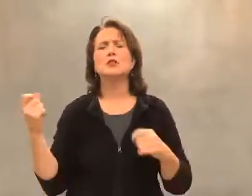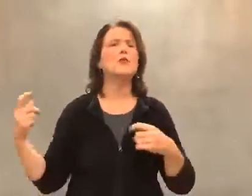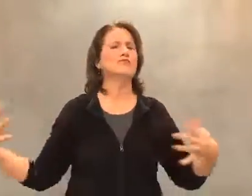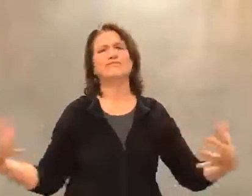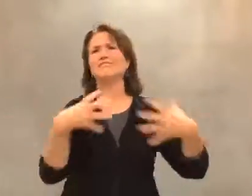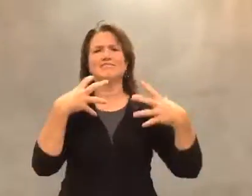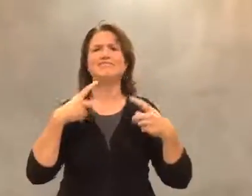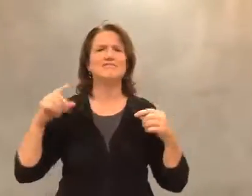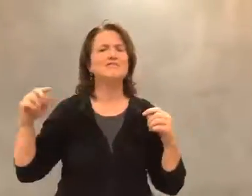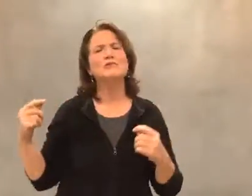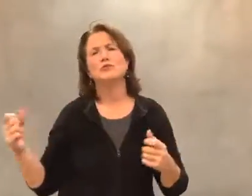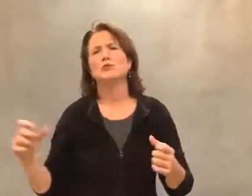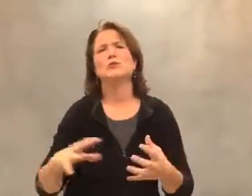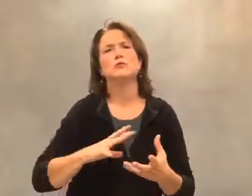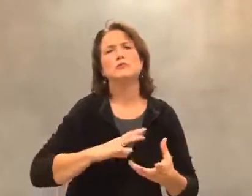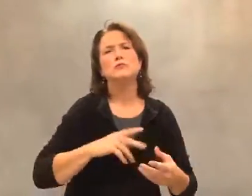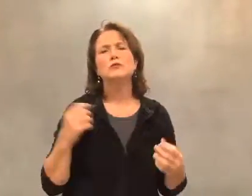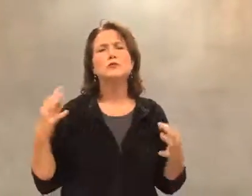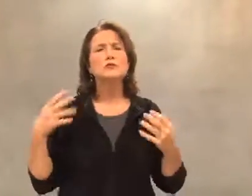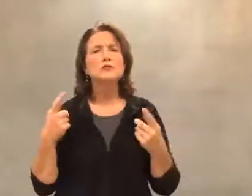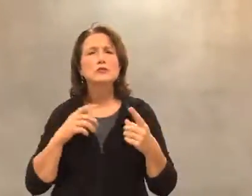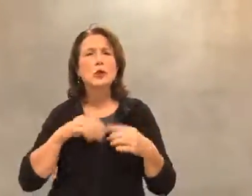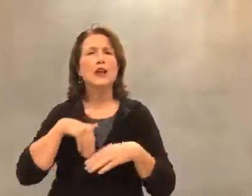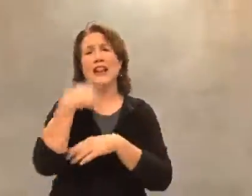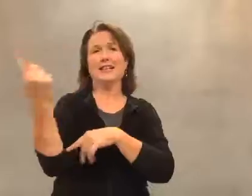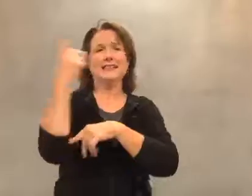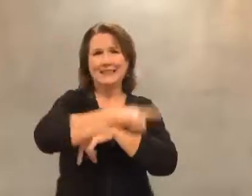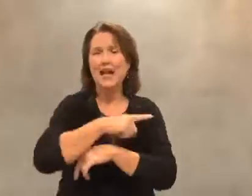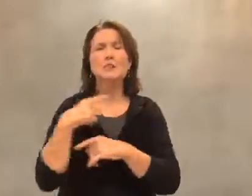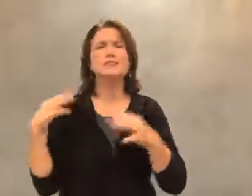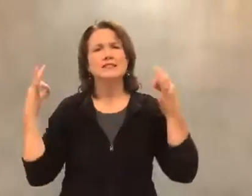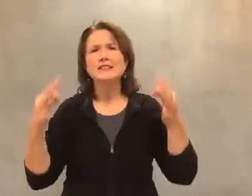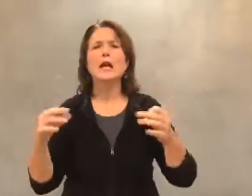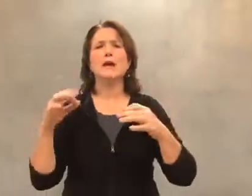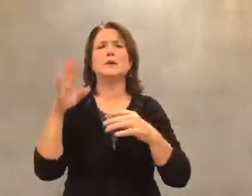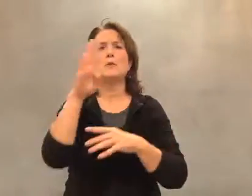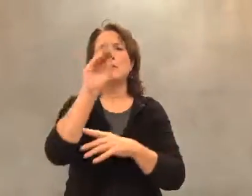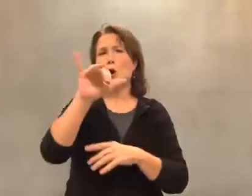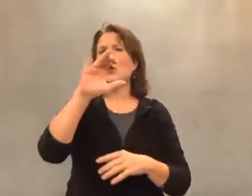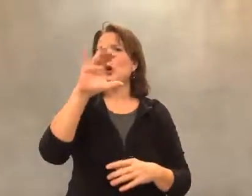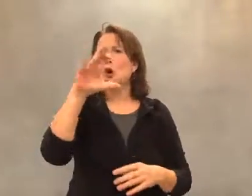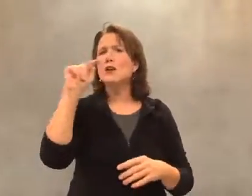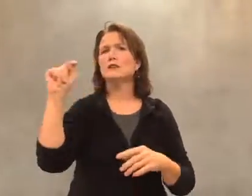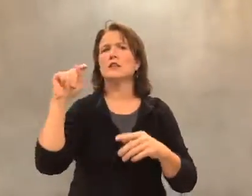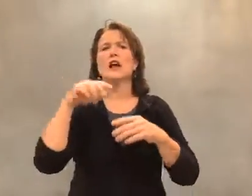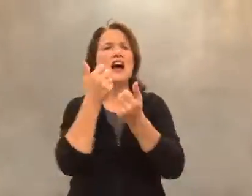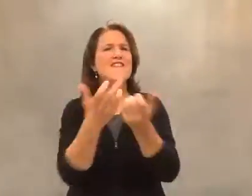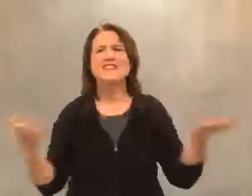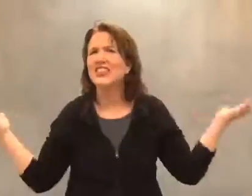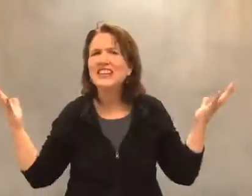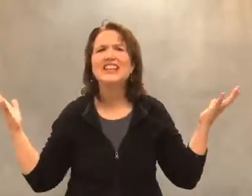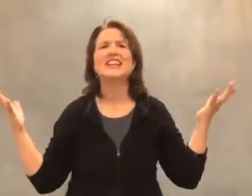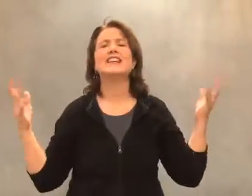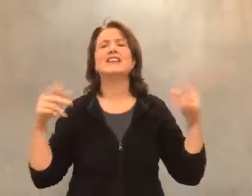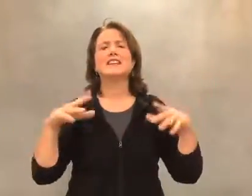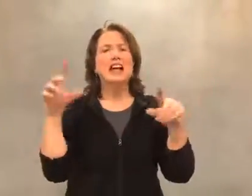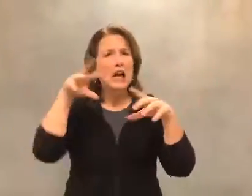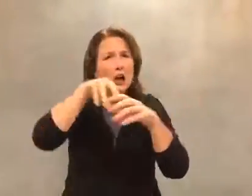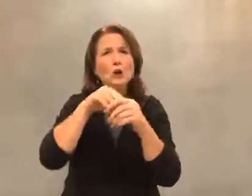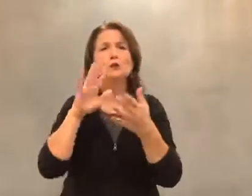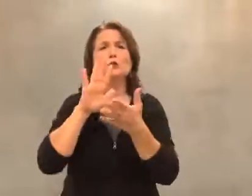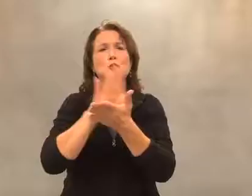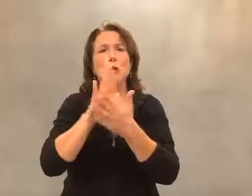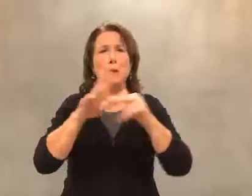We were aggrieved. The next day we decided to boycott